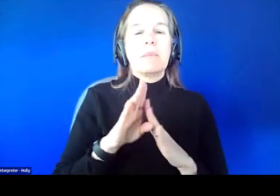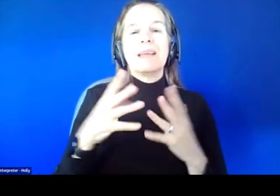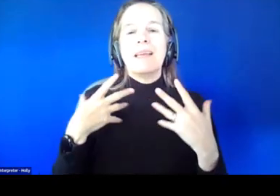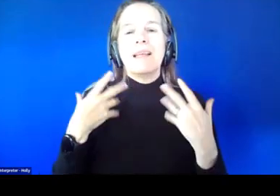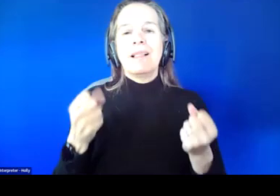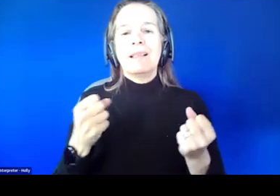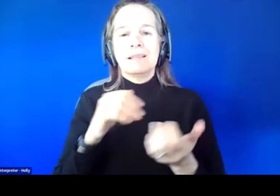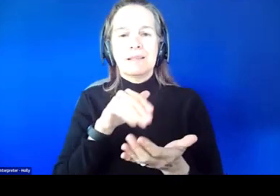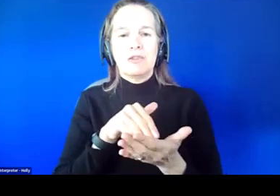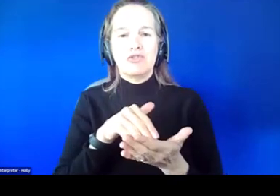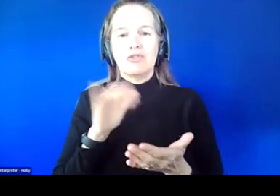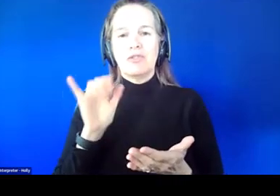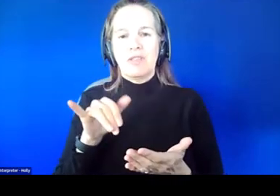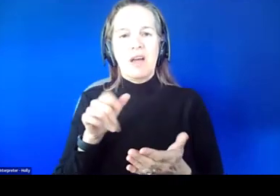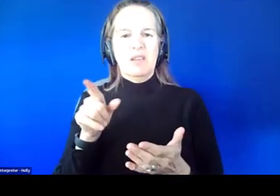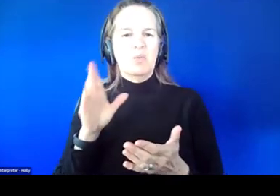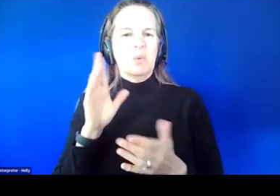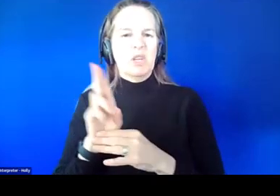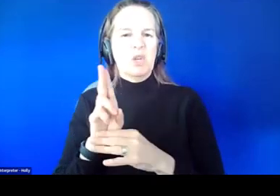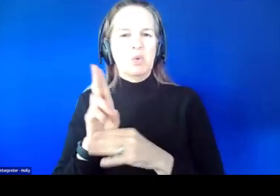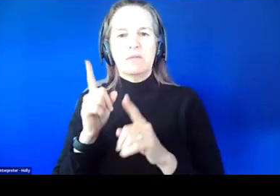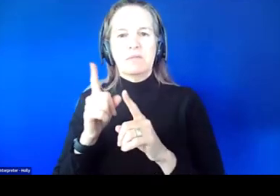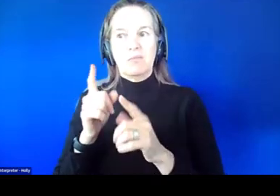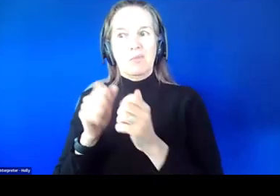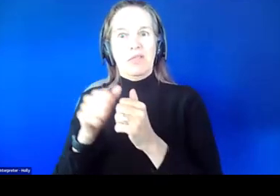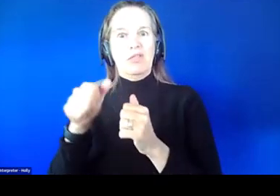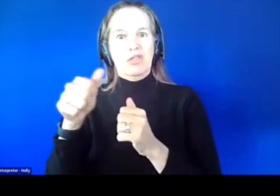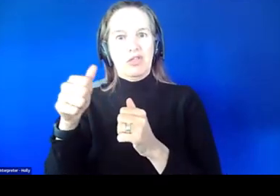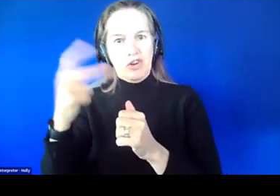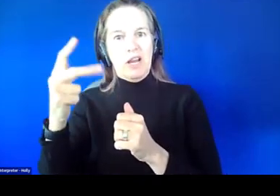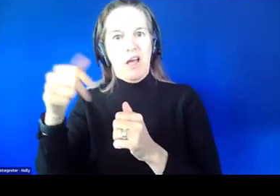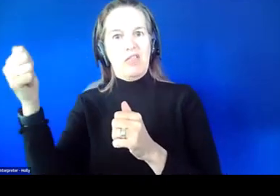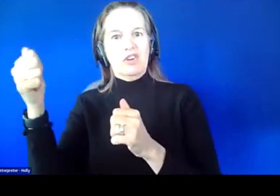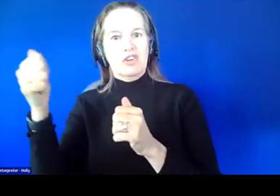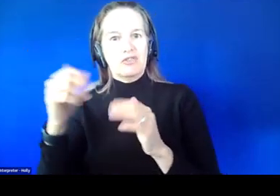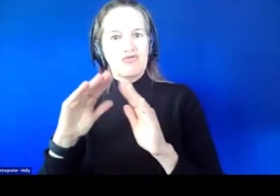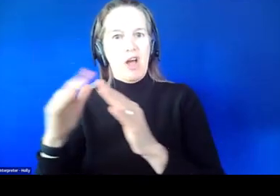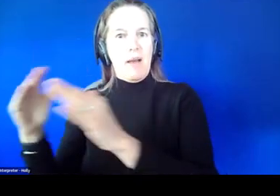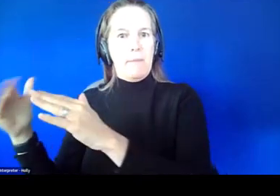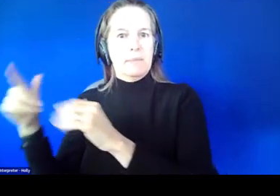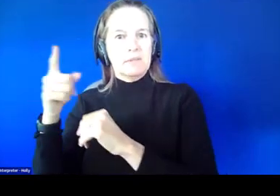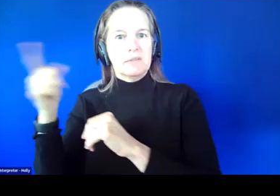will be utilized by three other tribes or where home community-based services will be implemented.